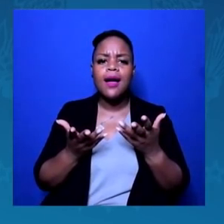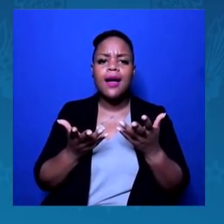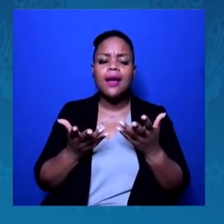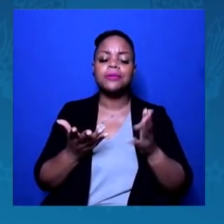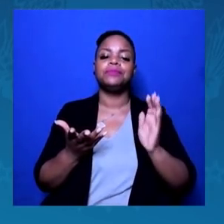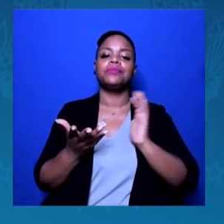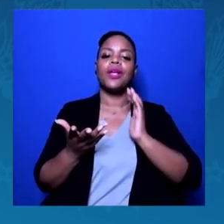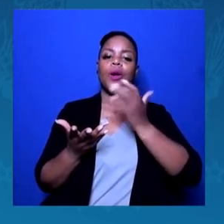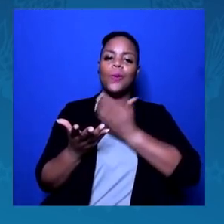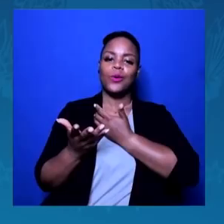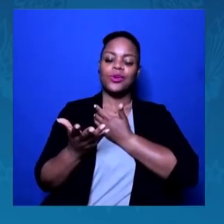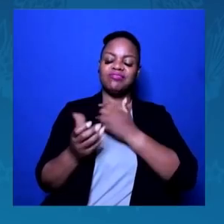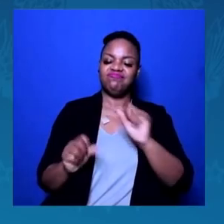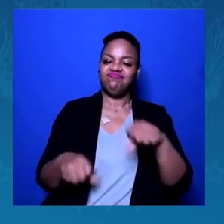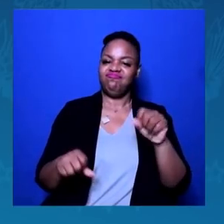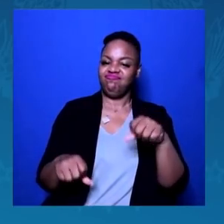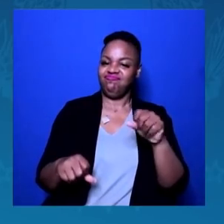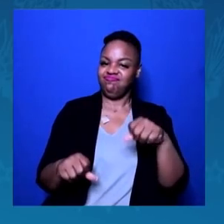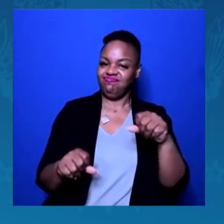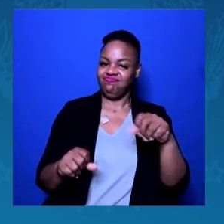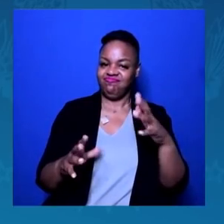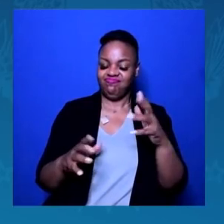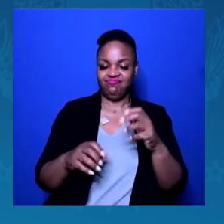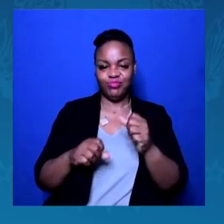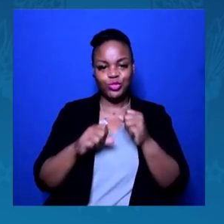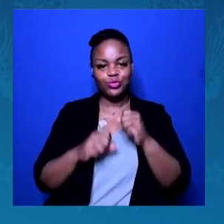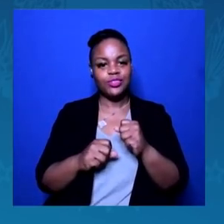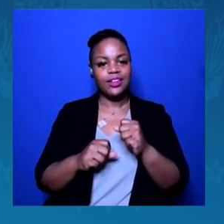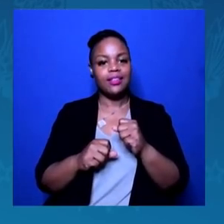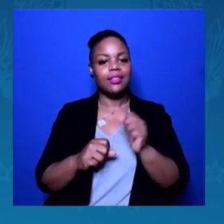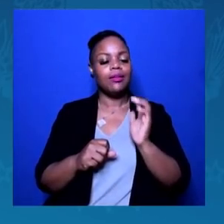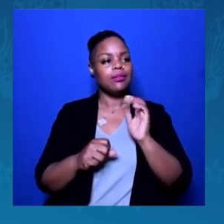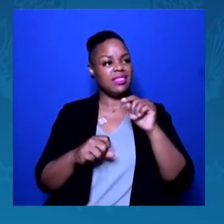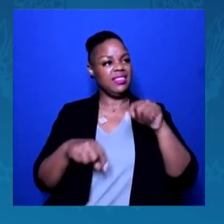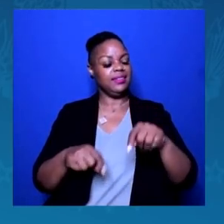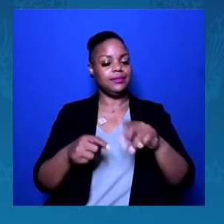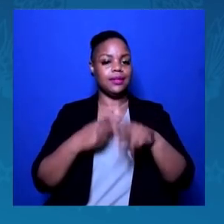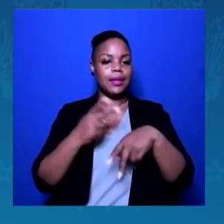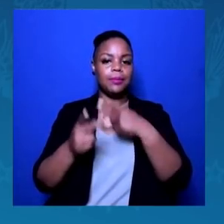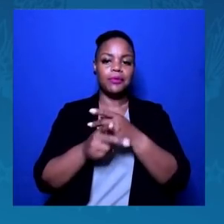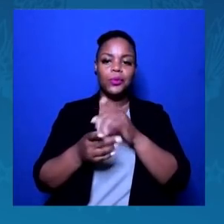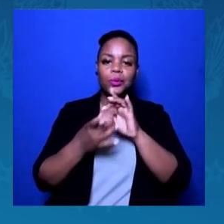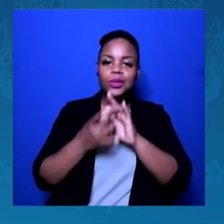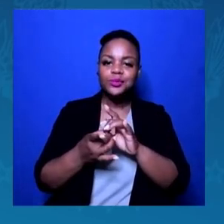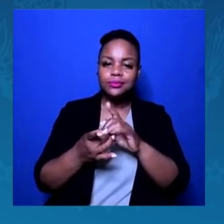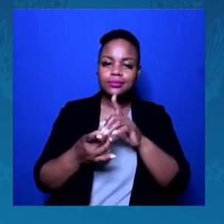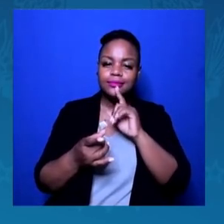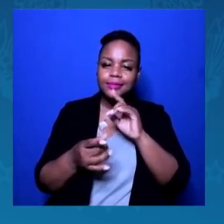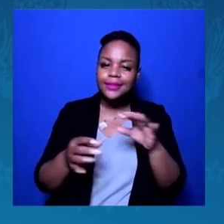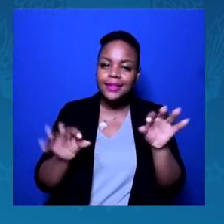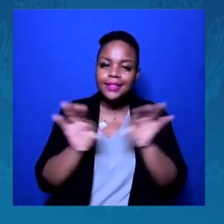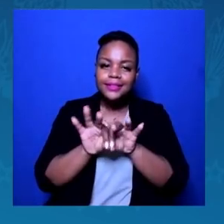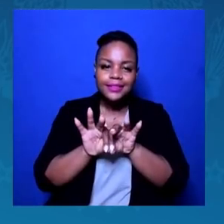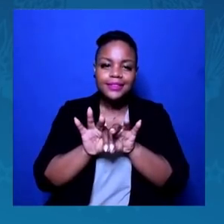because it matters to the people, to the security and to the prosperity of the American people